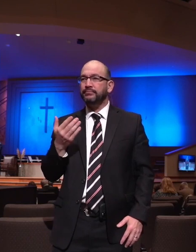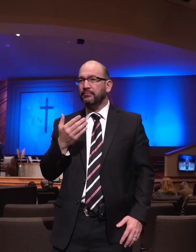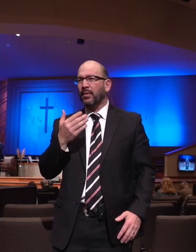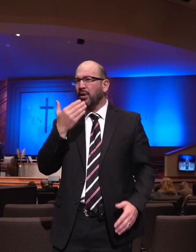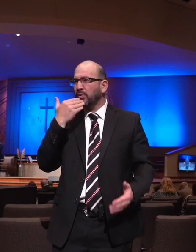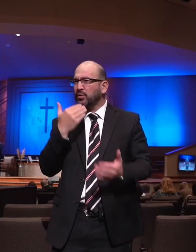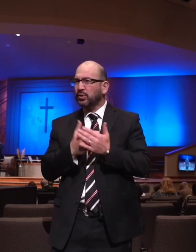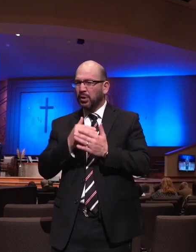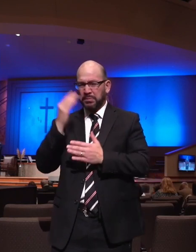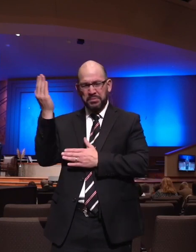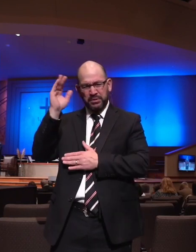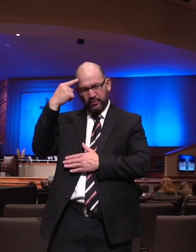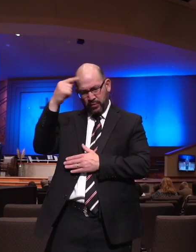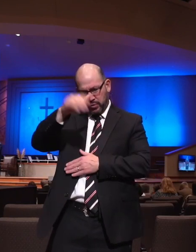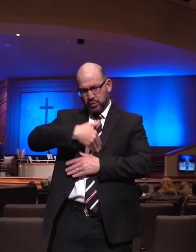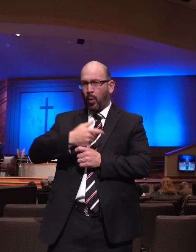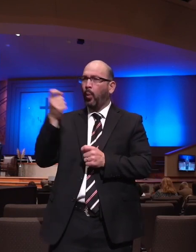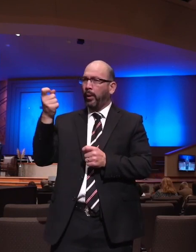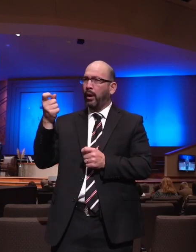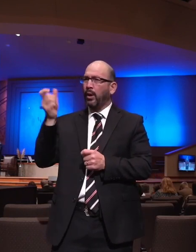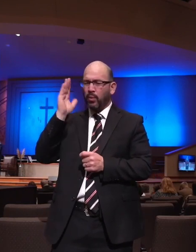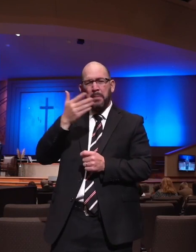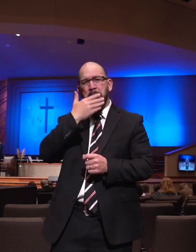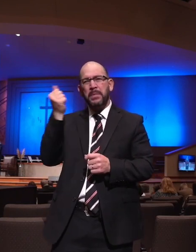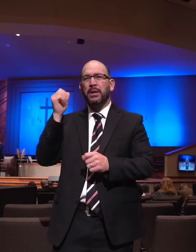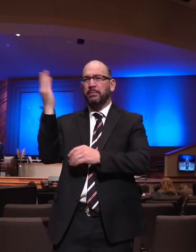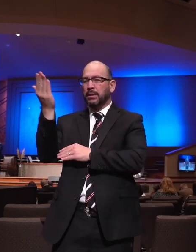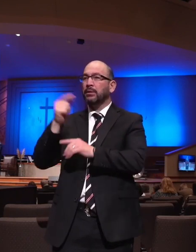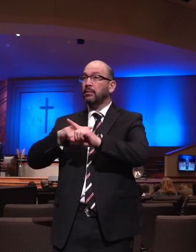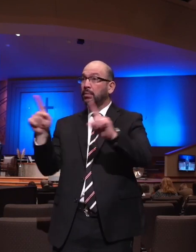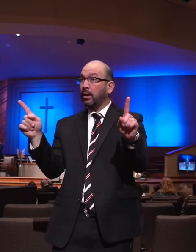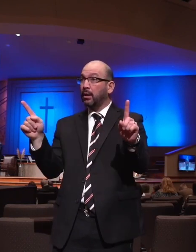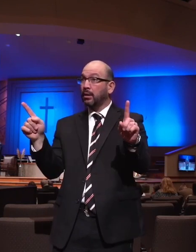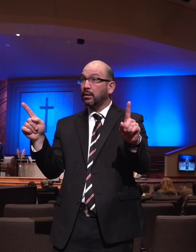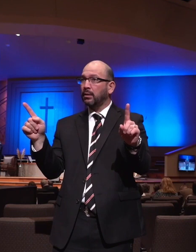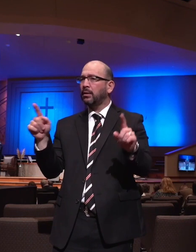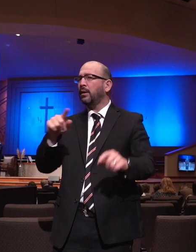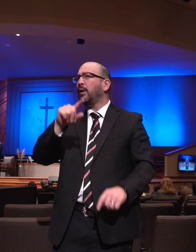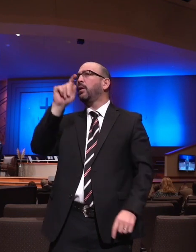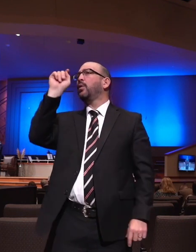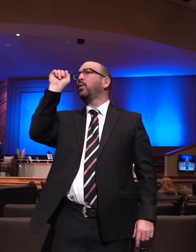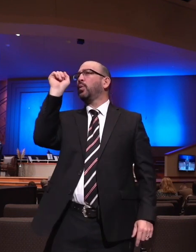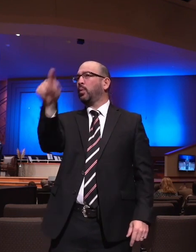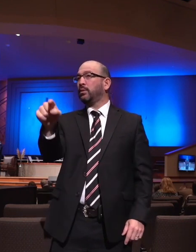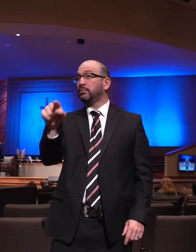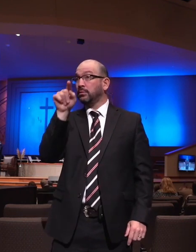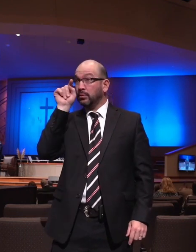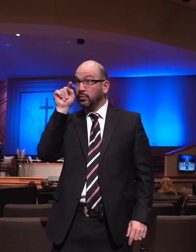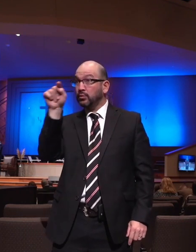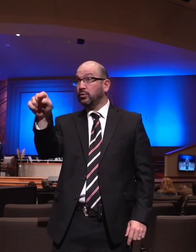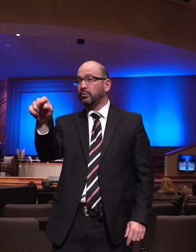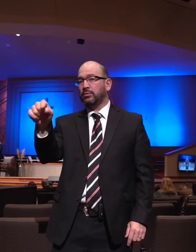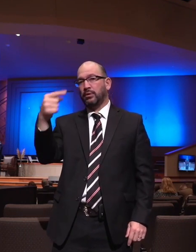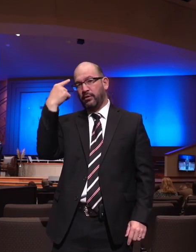than you heard tonight there ain't no doubt about that but I am going to ask this would you for a two-week commitment